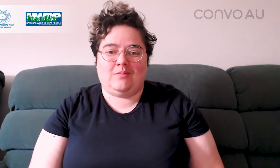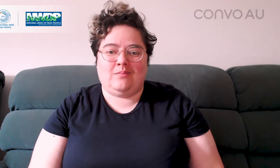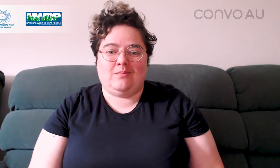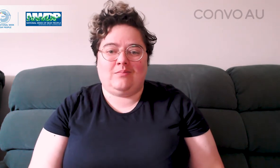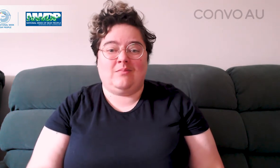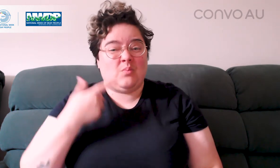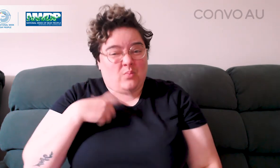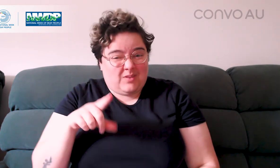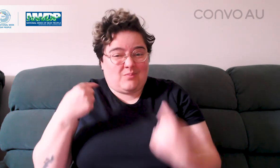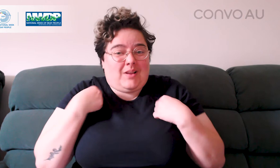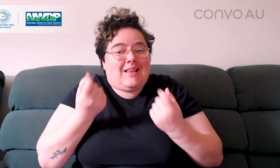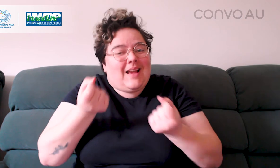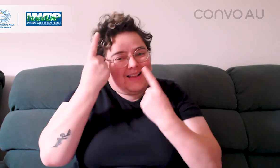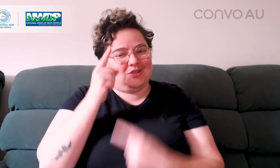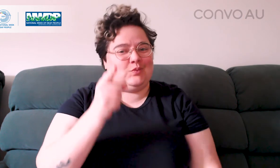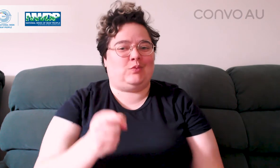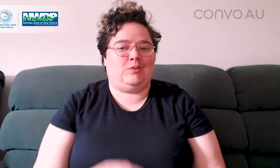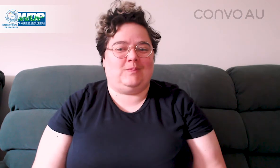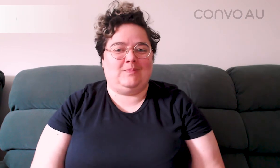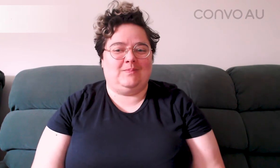Because we understand you.